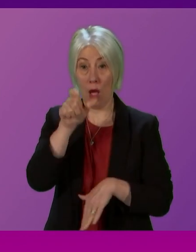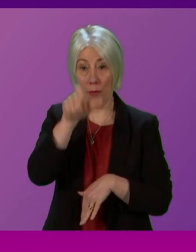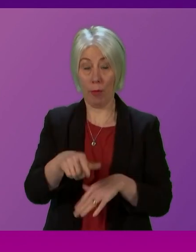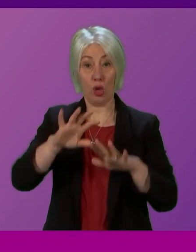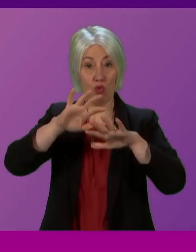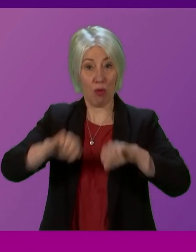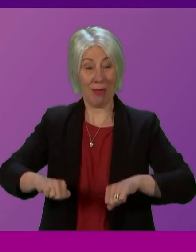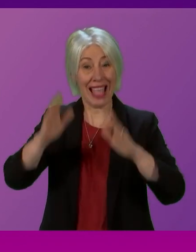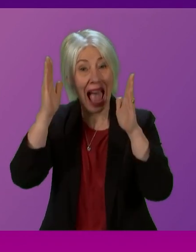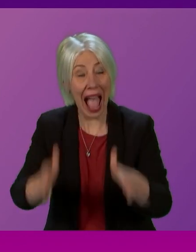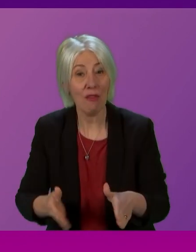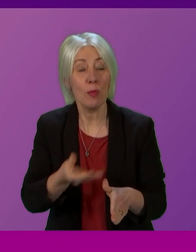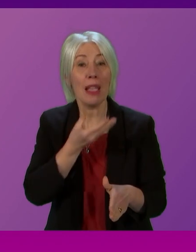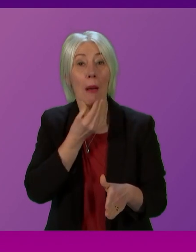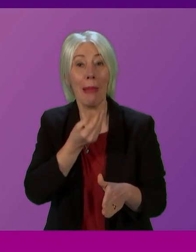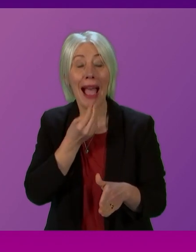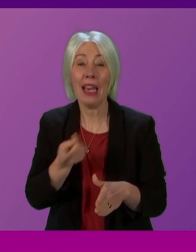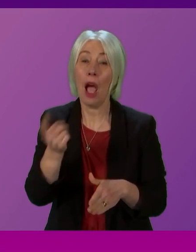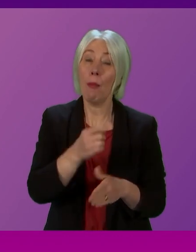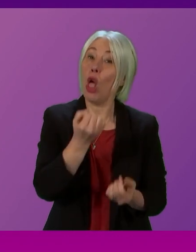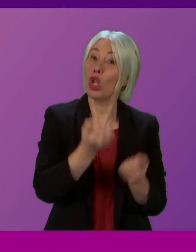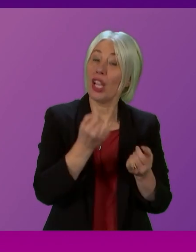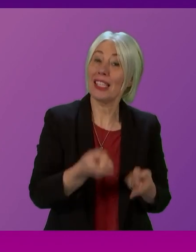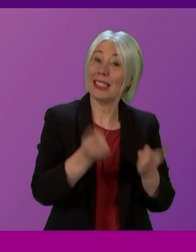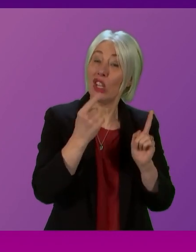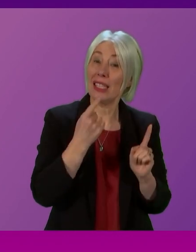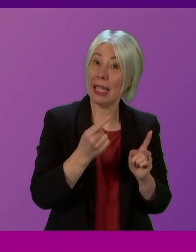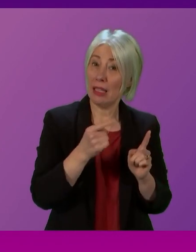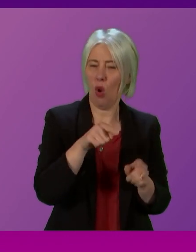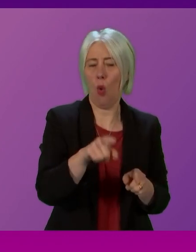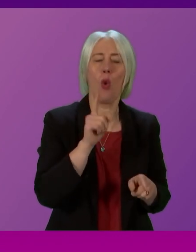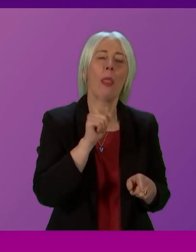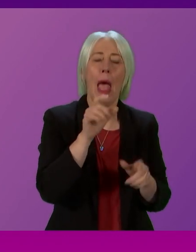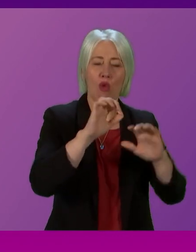The Cabinet Secretary for Justice and Veterans thinks that this rapist is a woman.